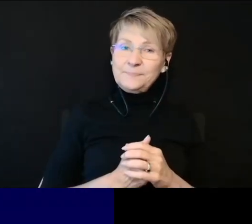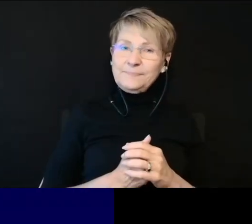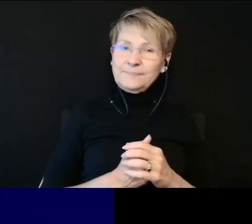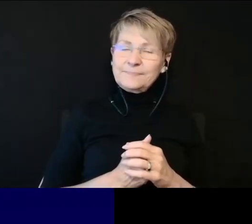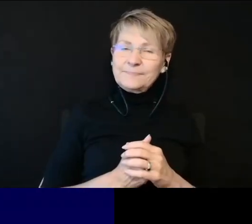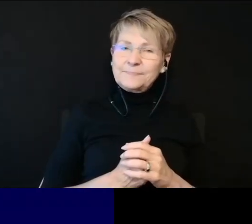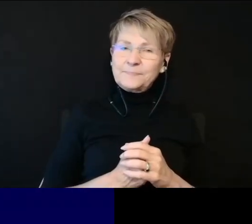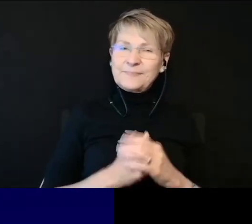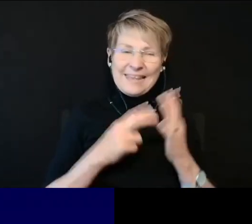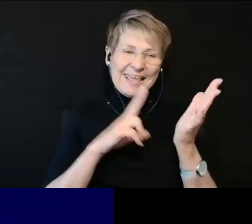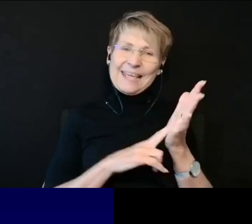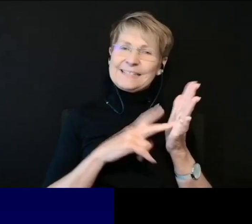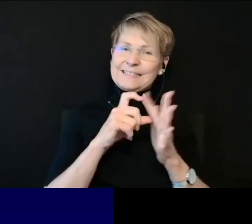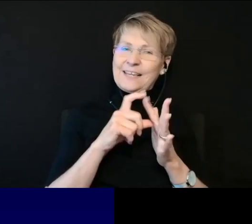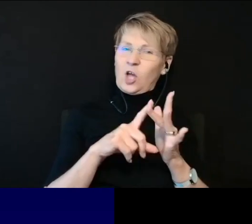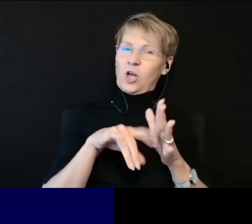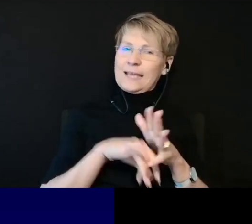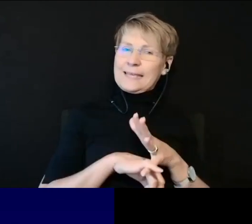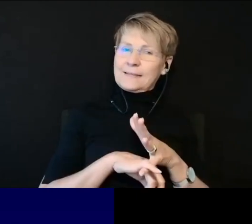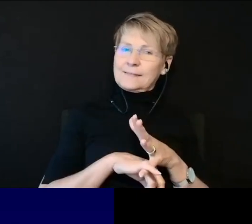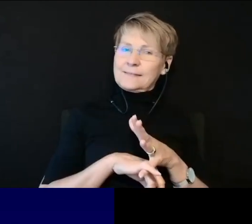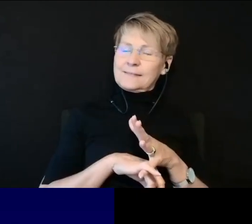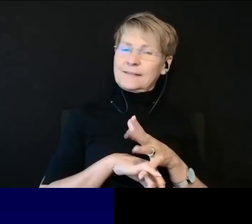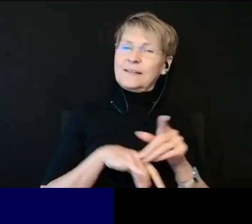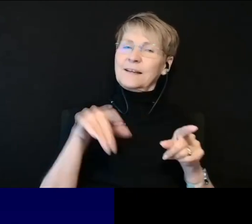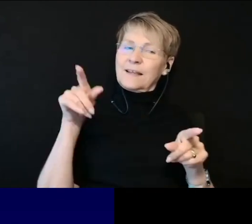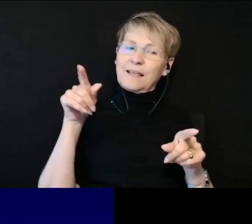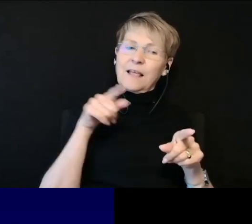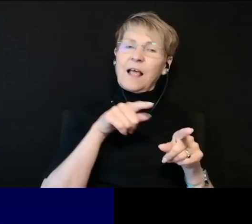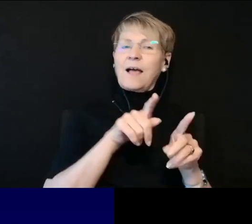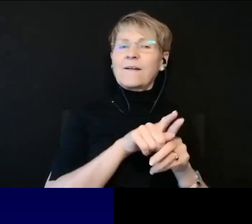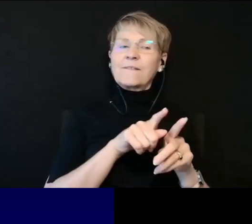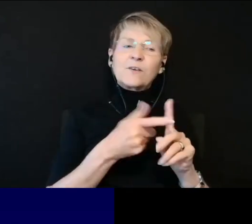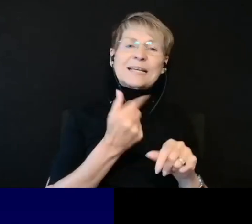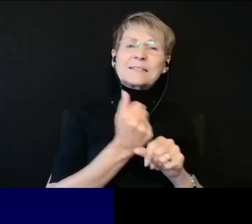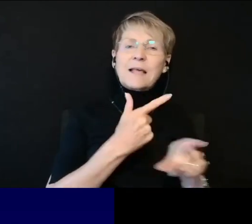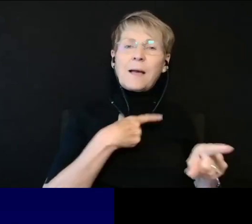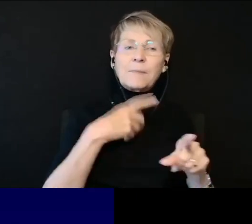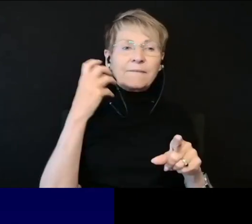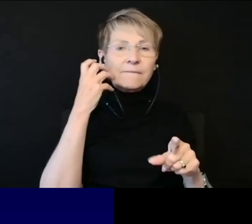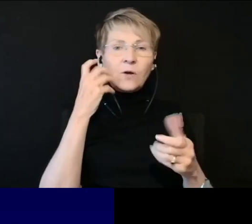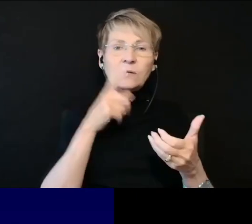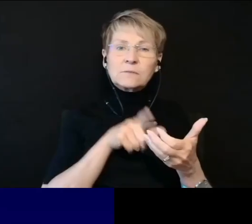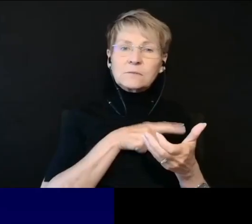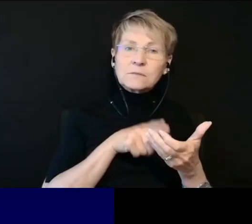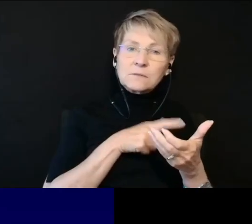the NDIS approving smart devices such as smart phones and tablets? I have had some difficulty